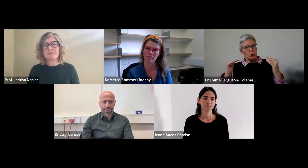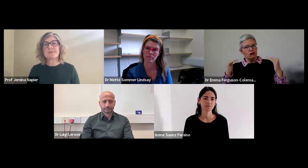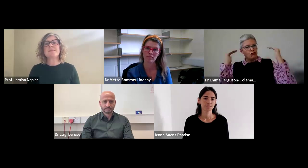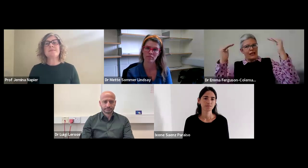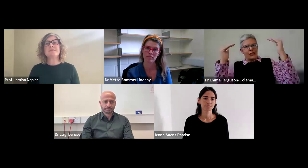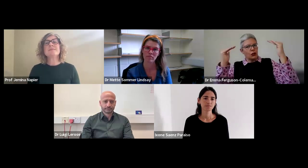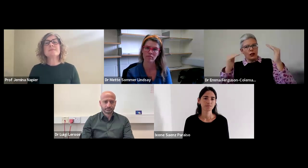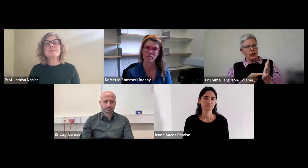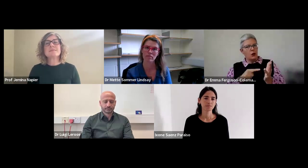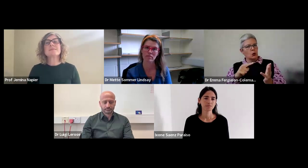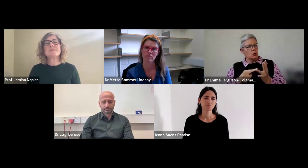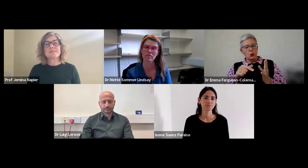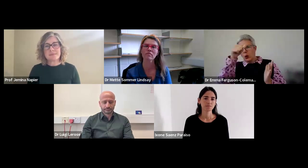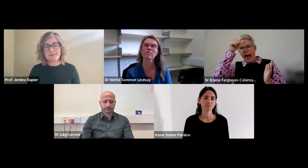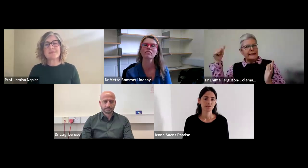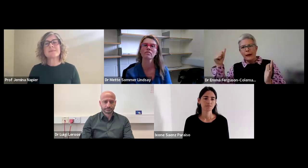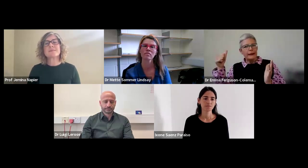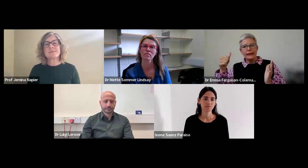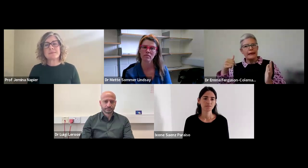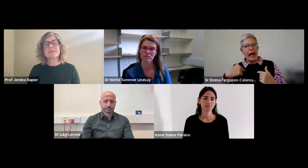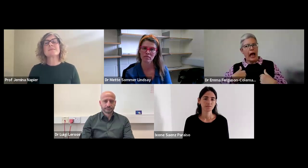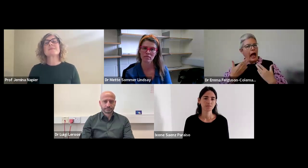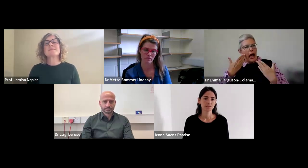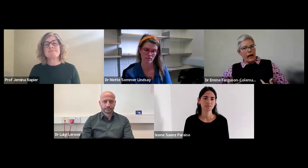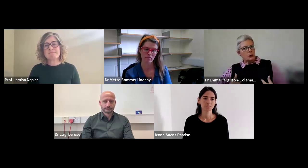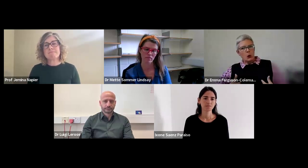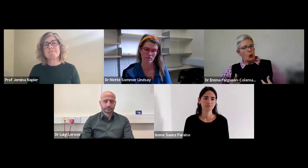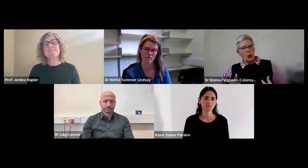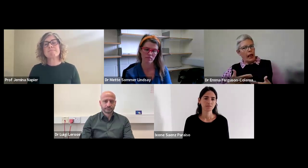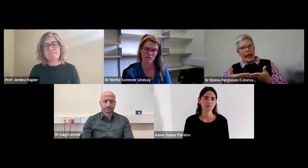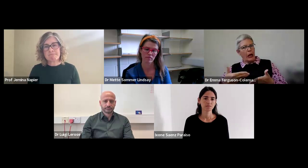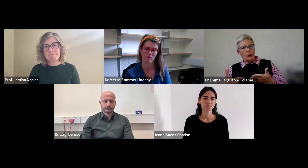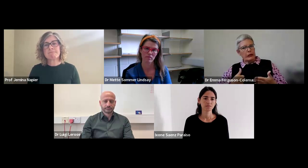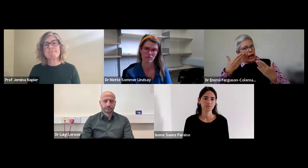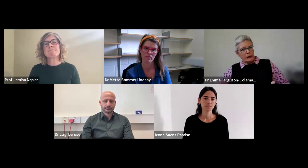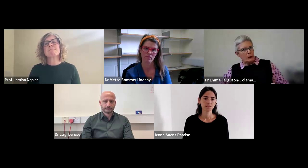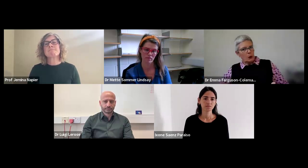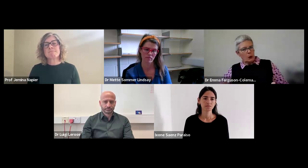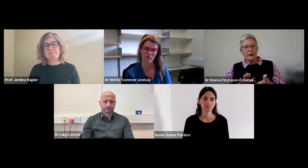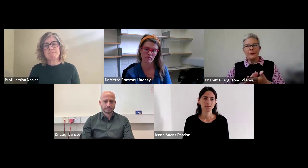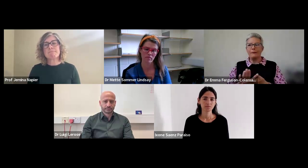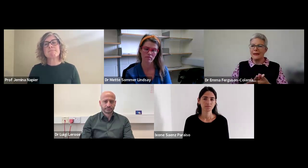but interpreters are hesitant- they feel that it's too academic for them. "I don't know the